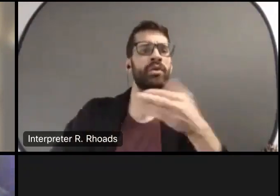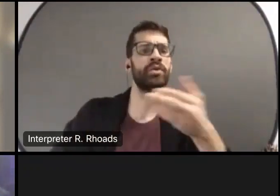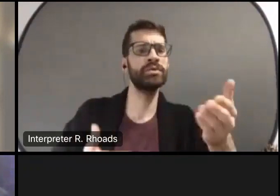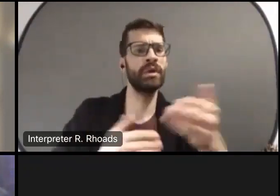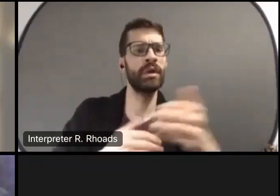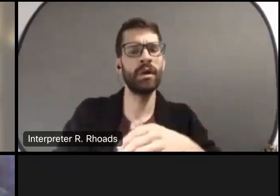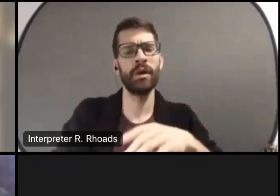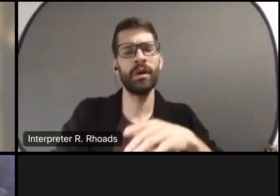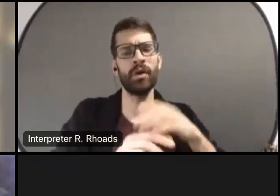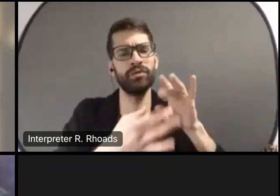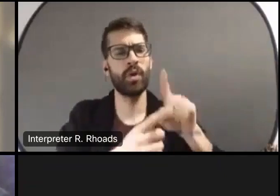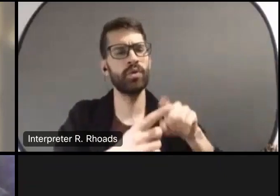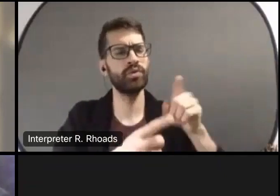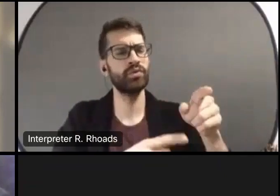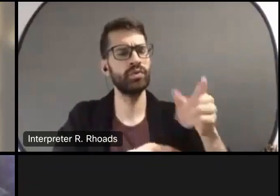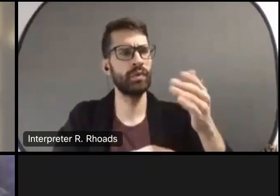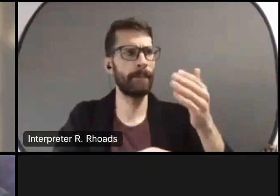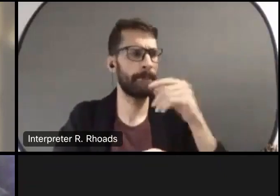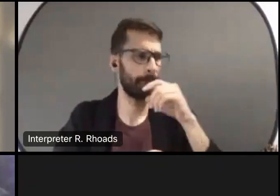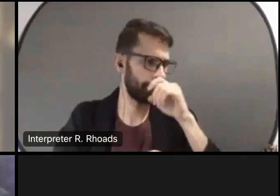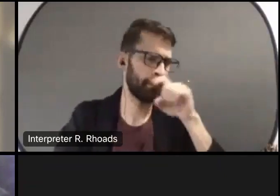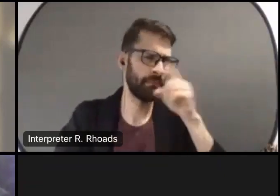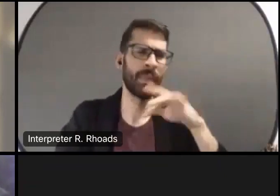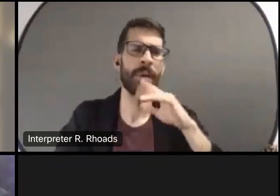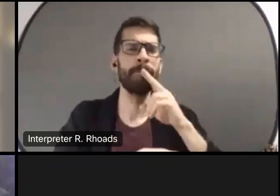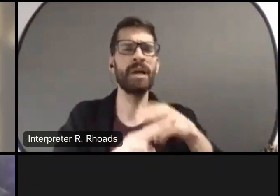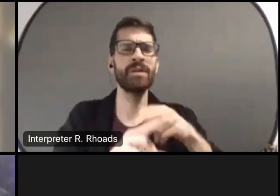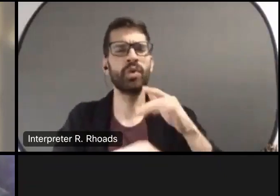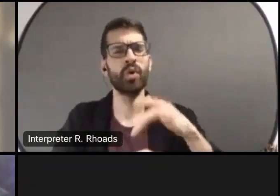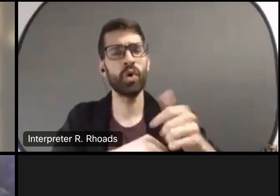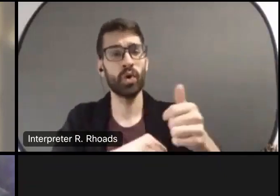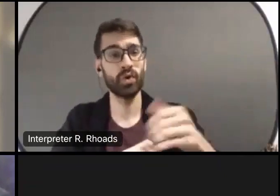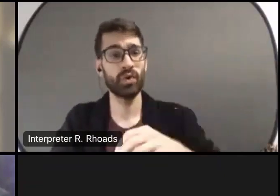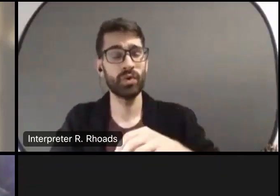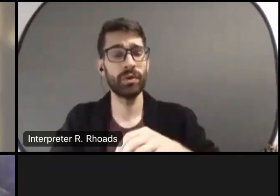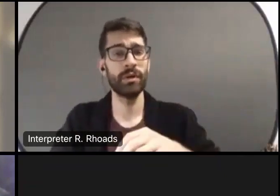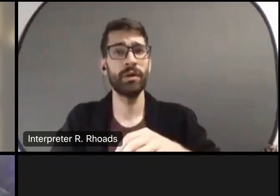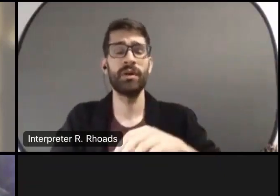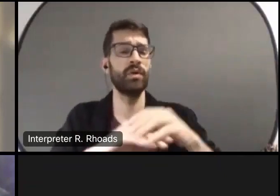regarding something that had been mentioned much earlier regarding when during virtual meetings,